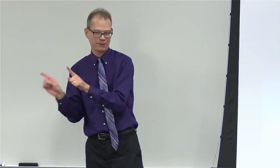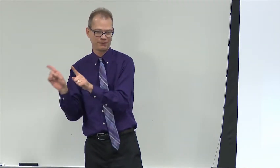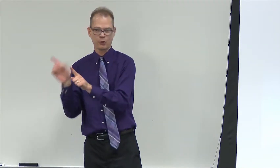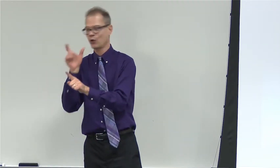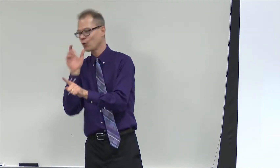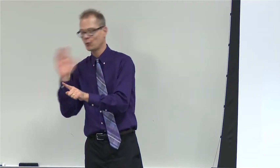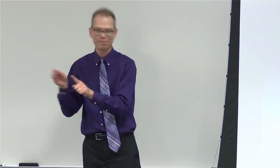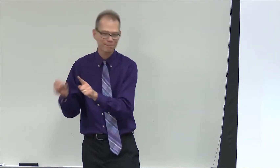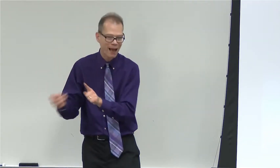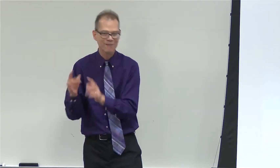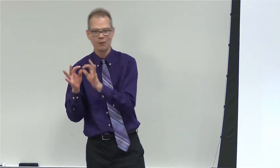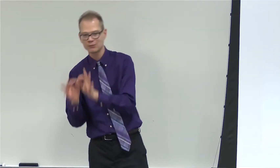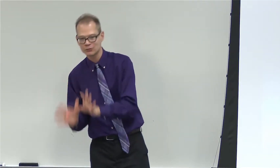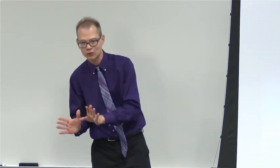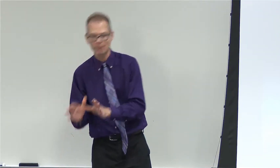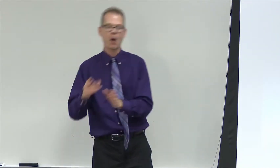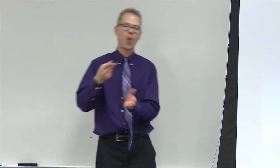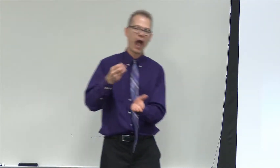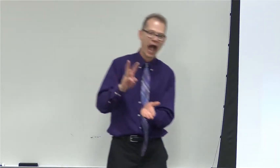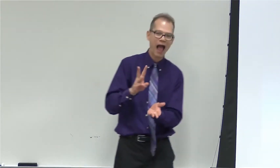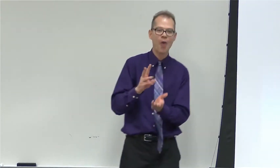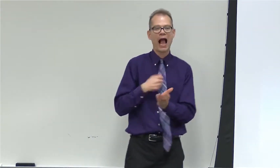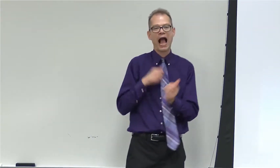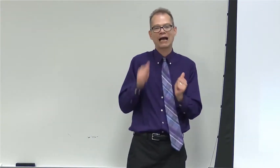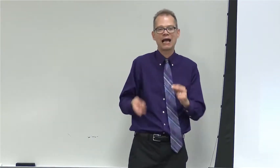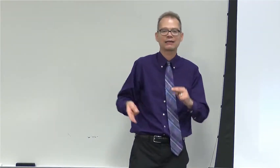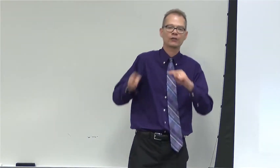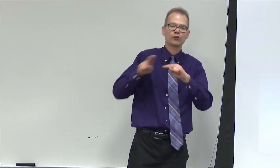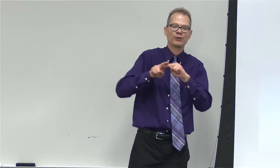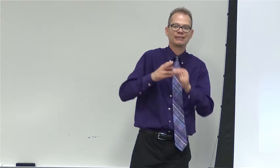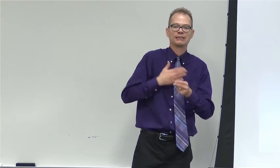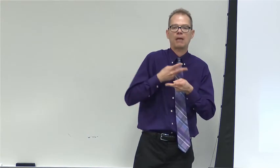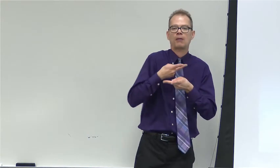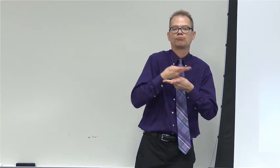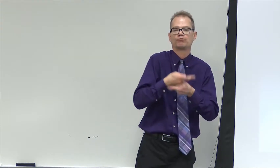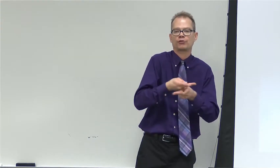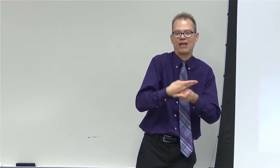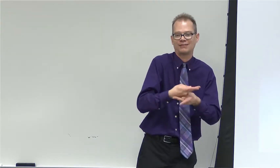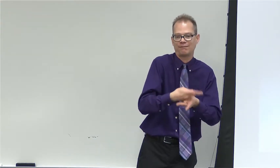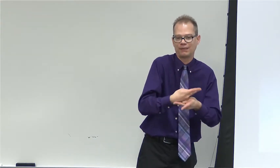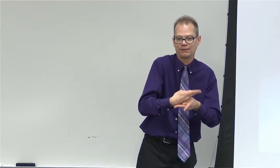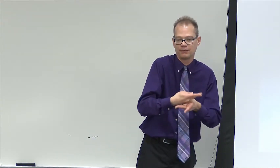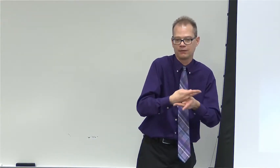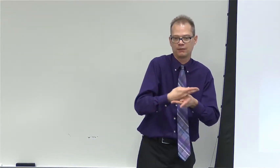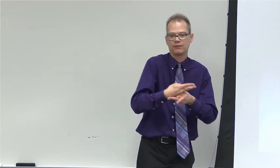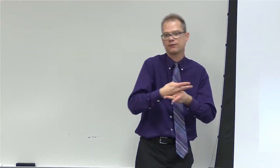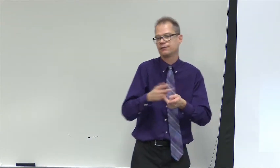who will pay for the interpreters? How will I increase my productivity?